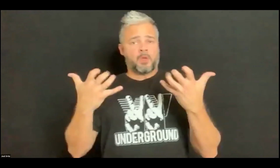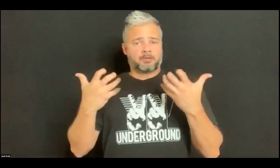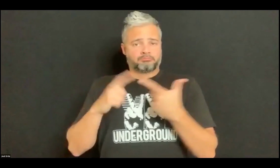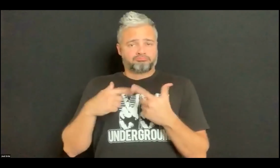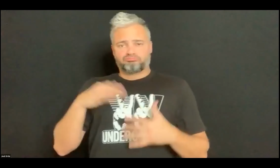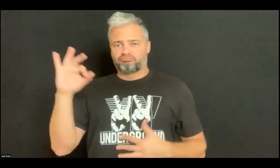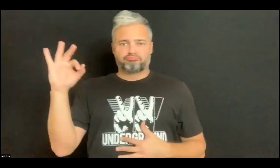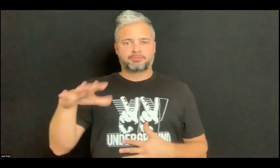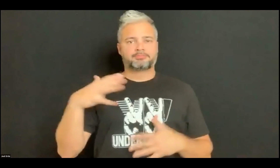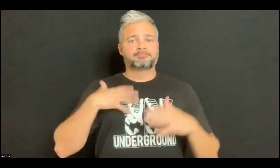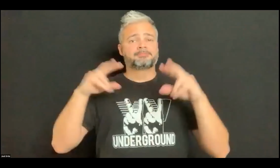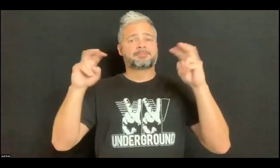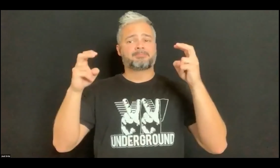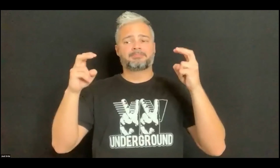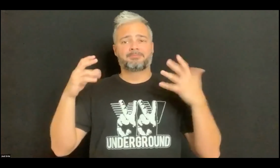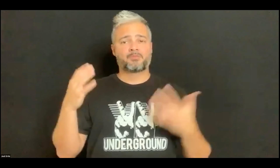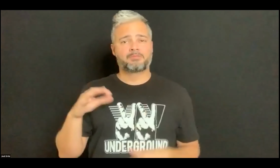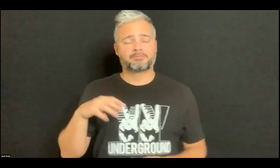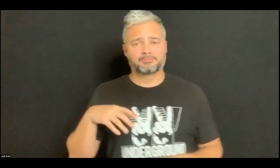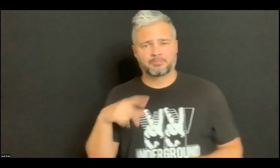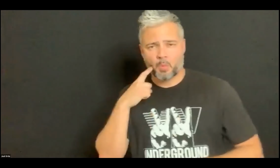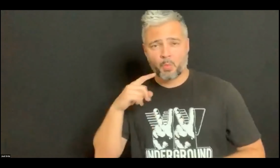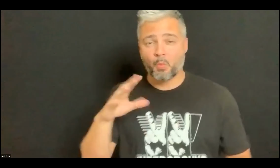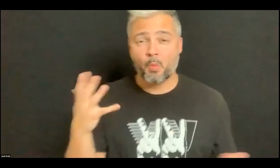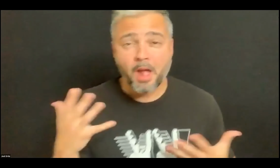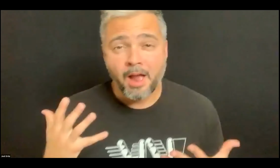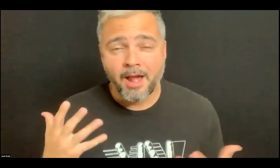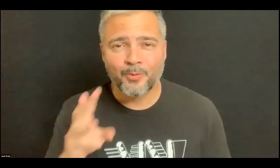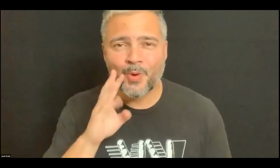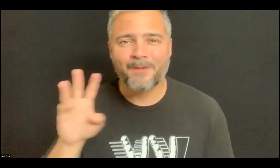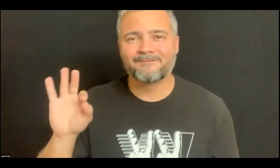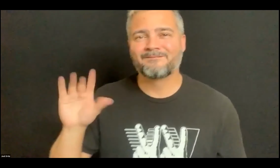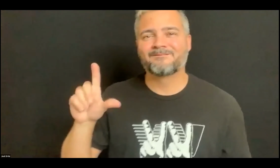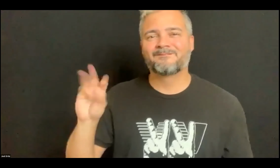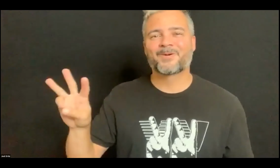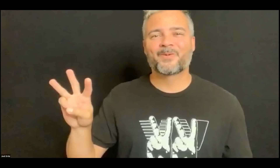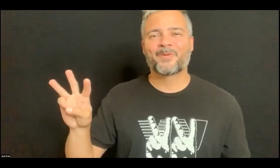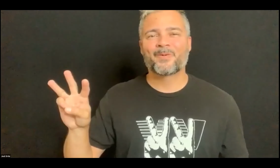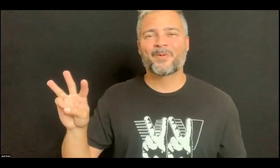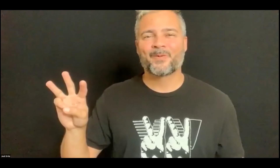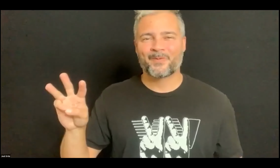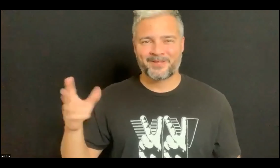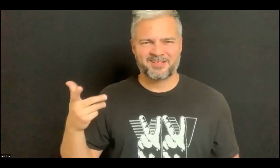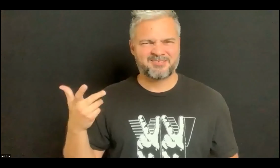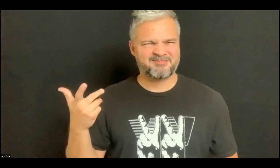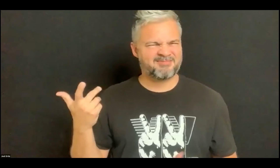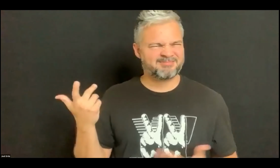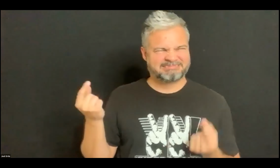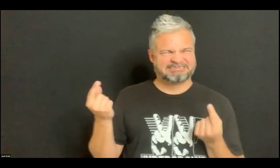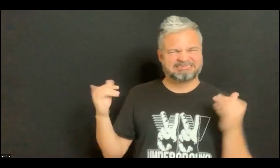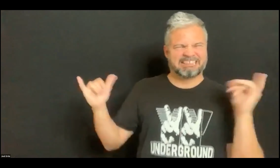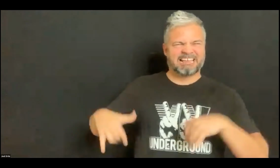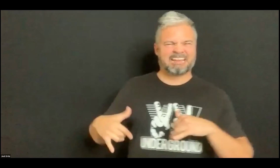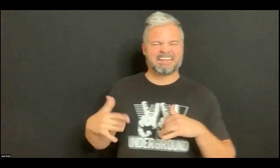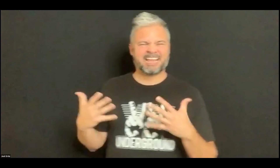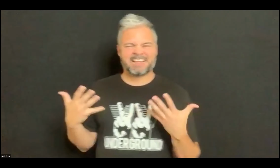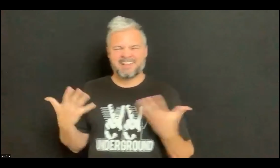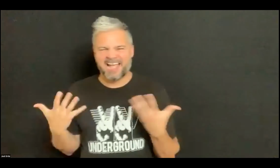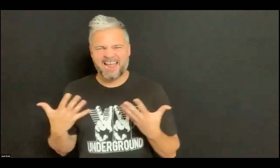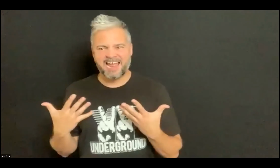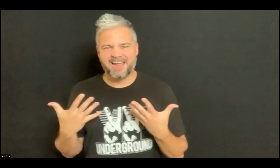All right. So I'm going to do a skit, and it's going to be about water flow.